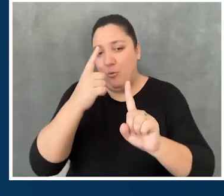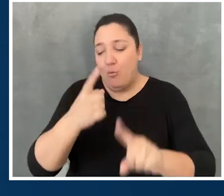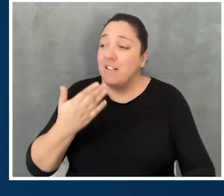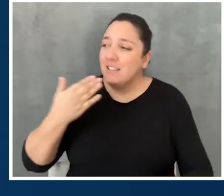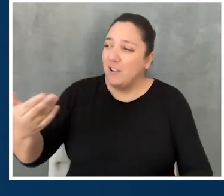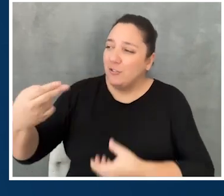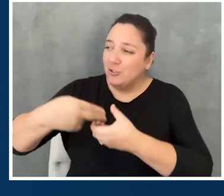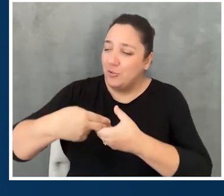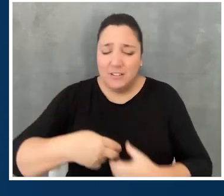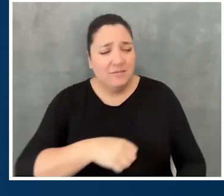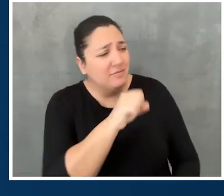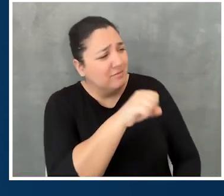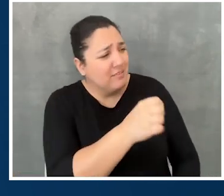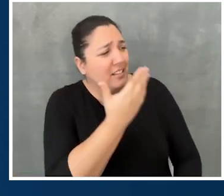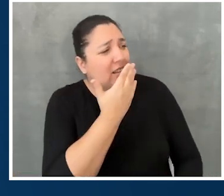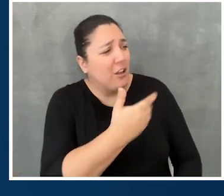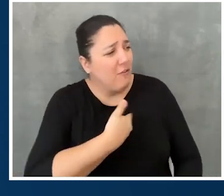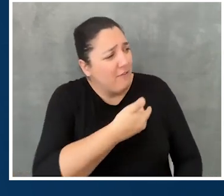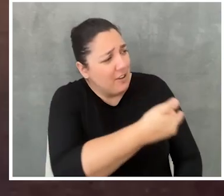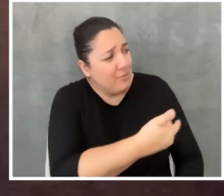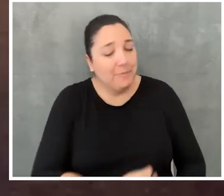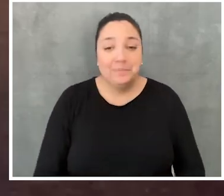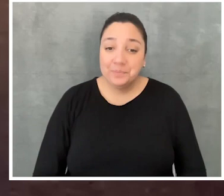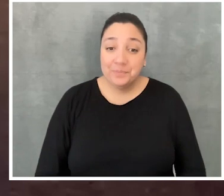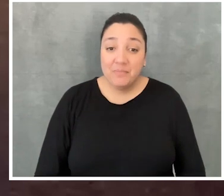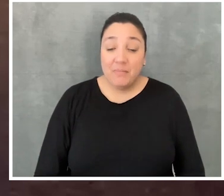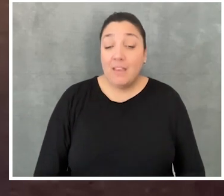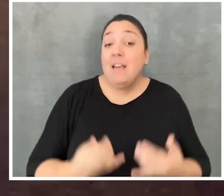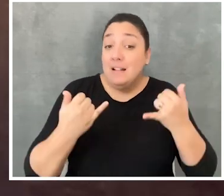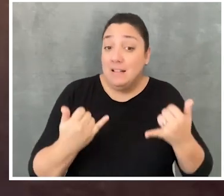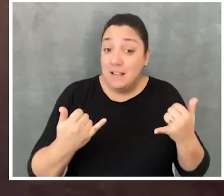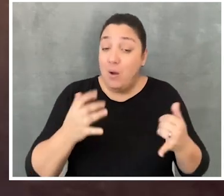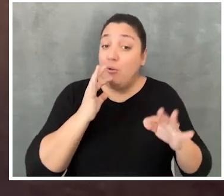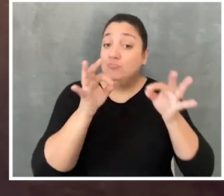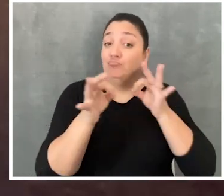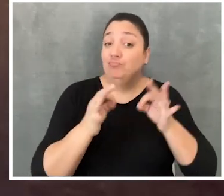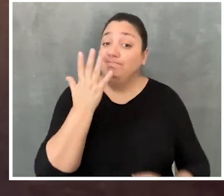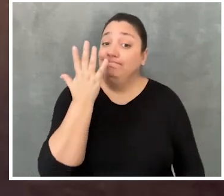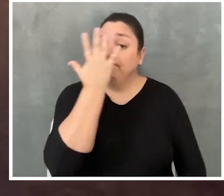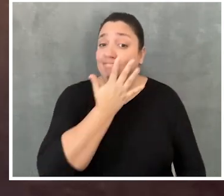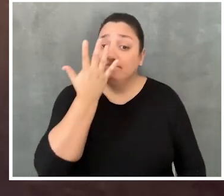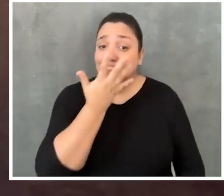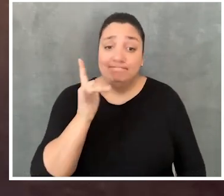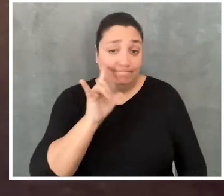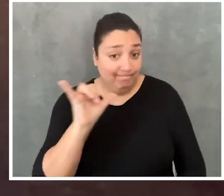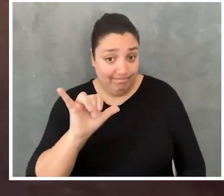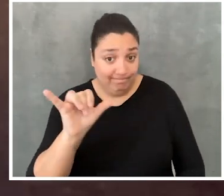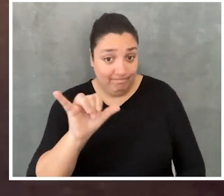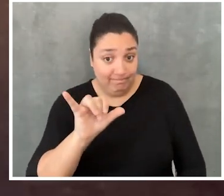My pleasure. Thank you for inviting me. We're gonna do our audio descriptions of ourselves right now.